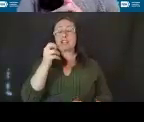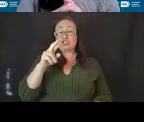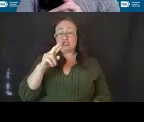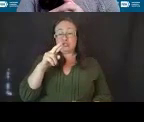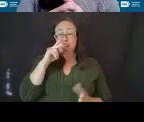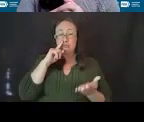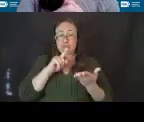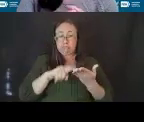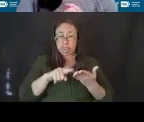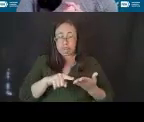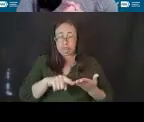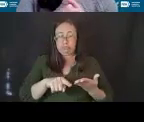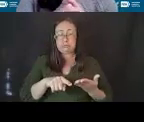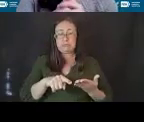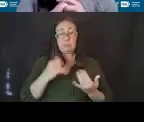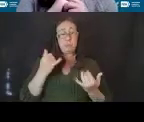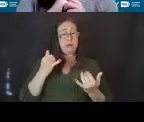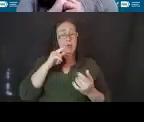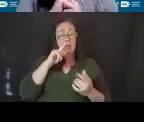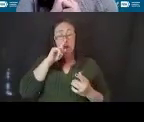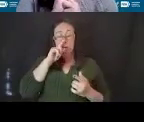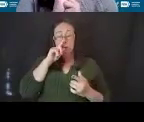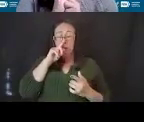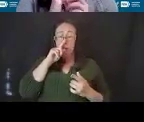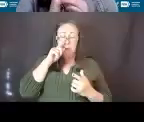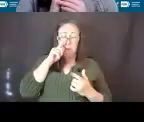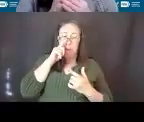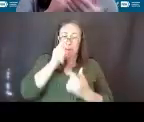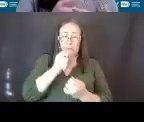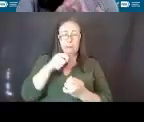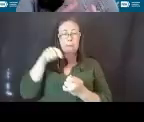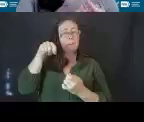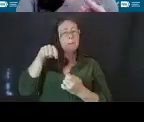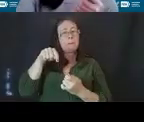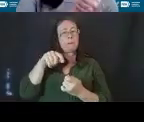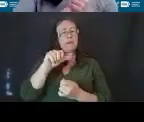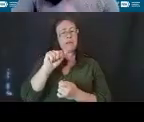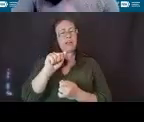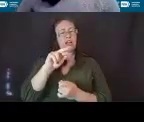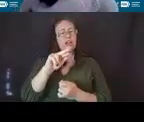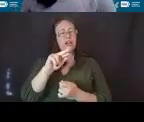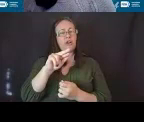However, I've had a lot of conversations with different principal investigators,